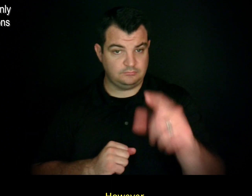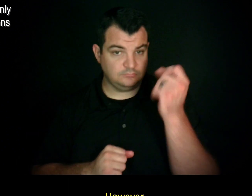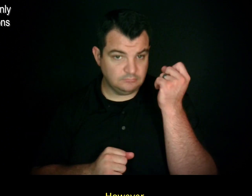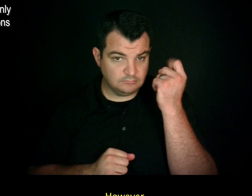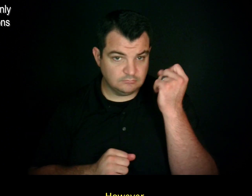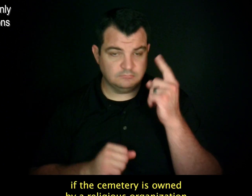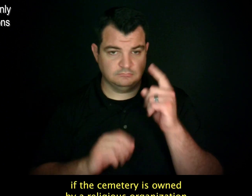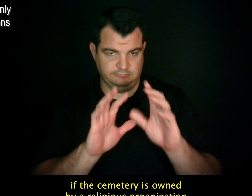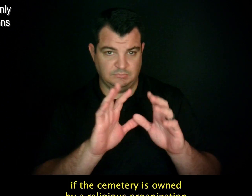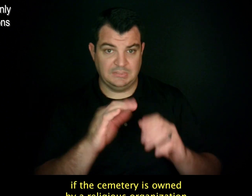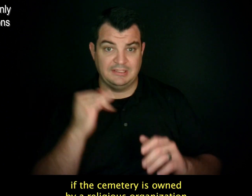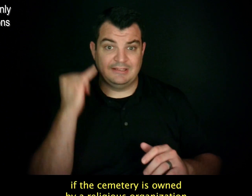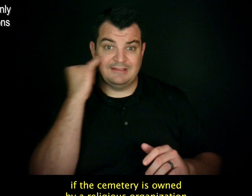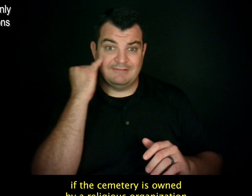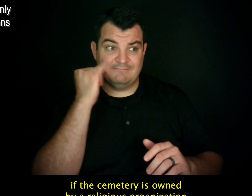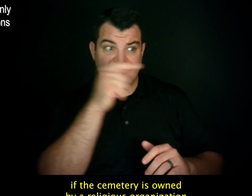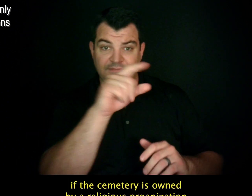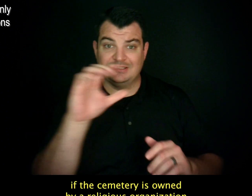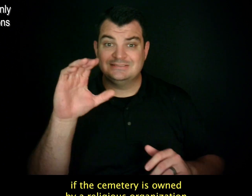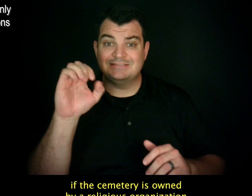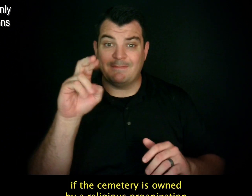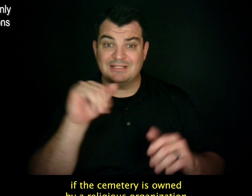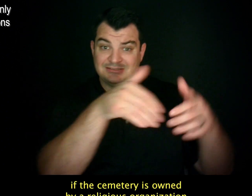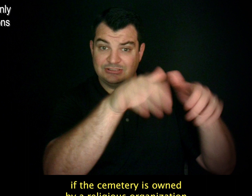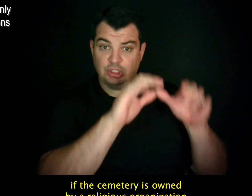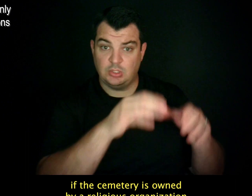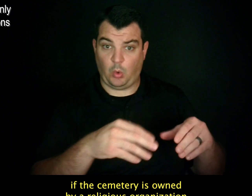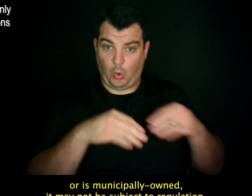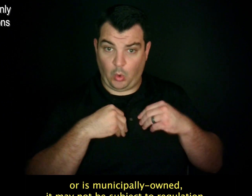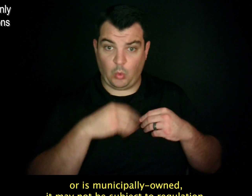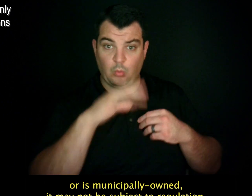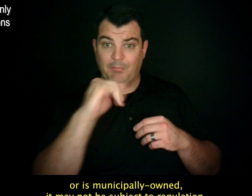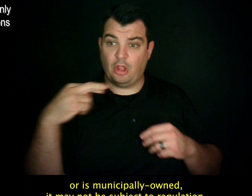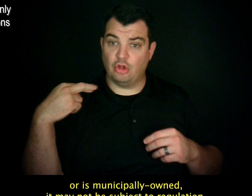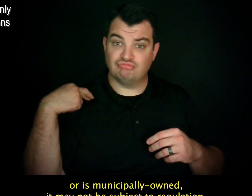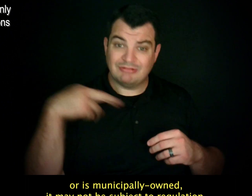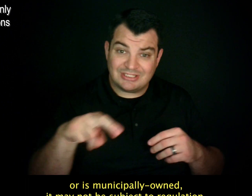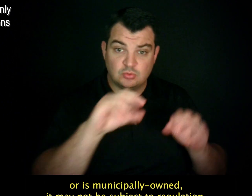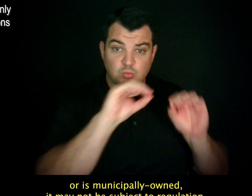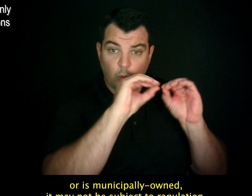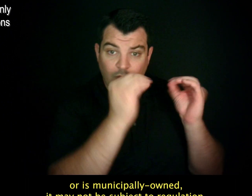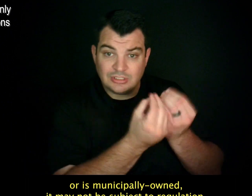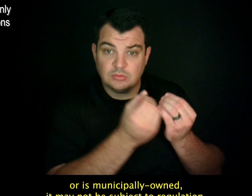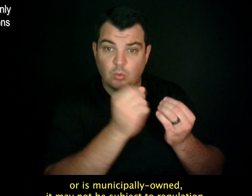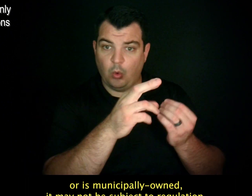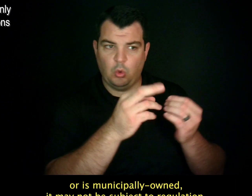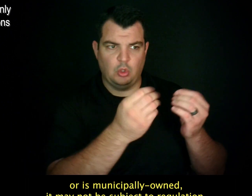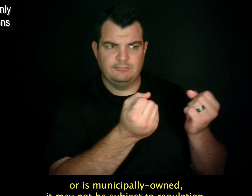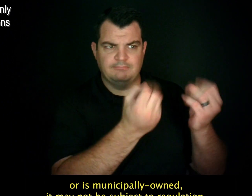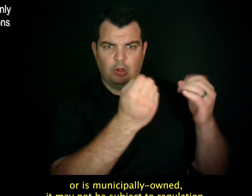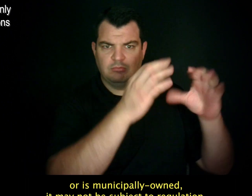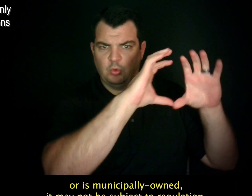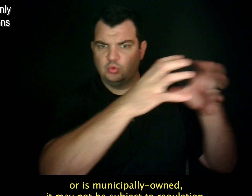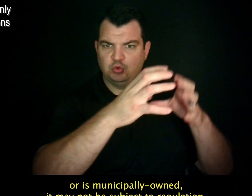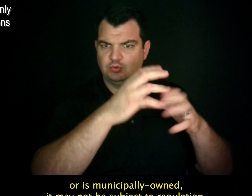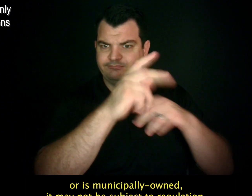However, if the cemetery is owned by a religious organization or is municipally-owned, it may not be subject to regulation.